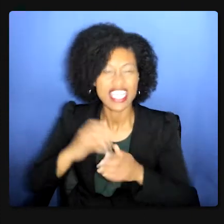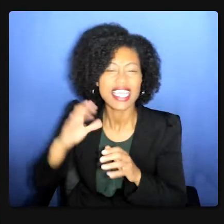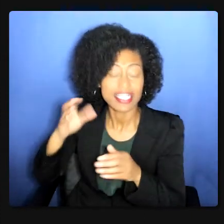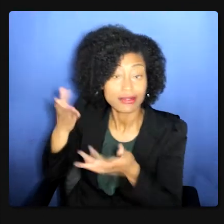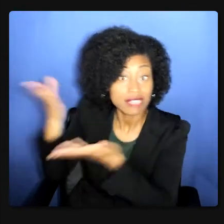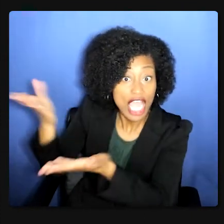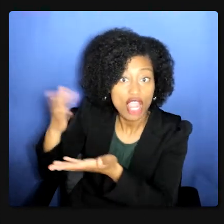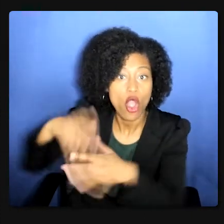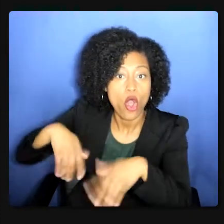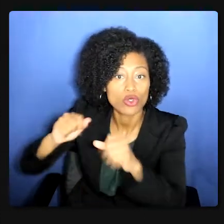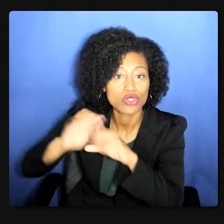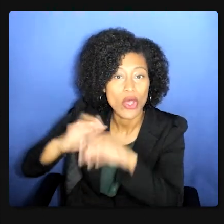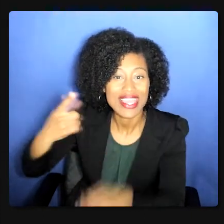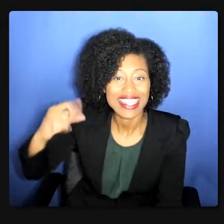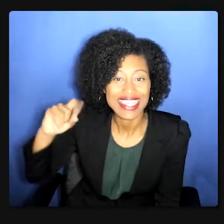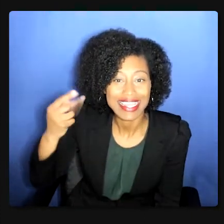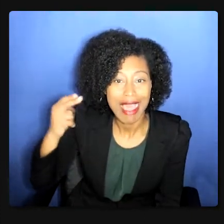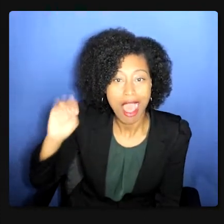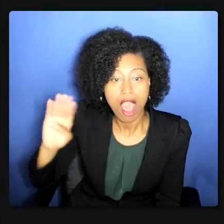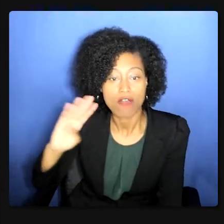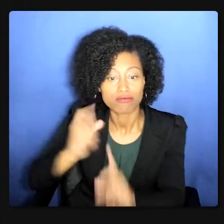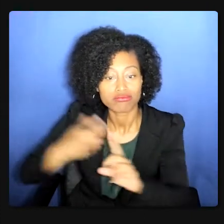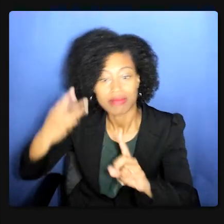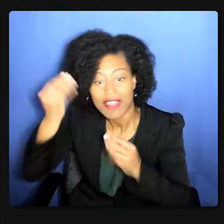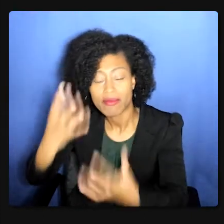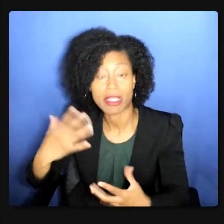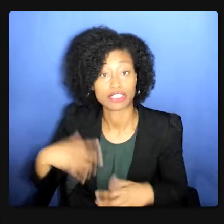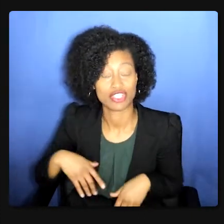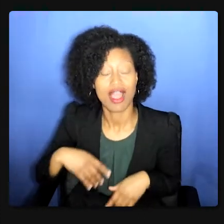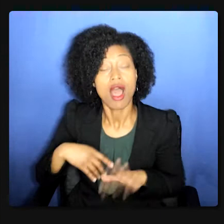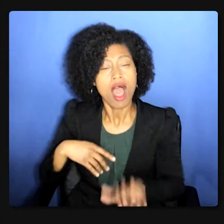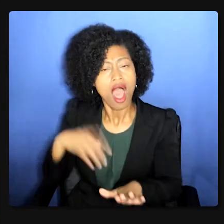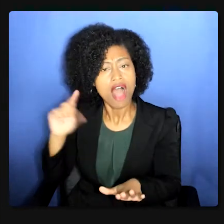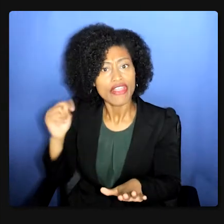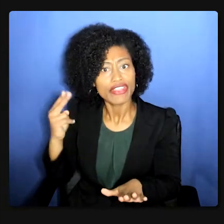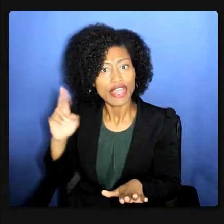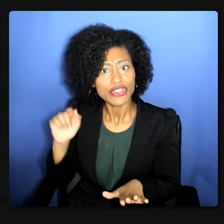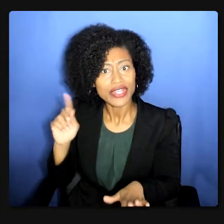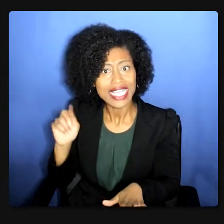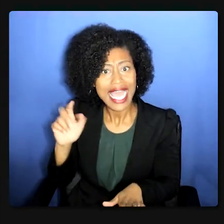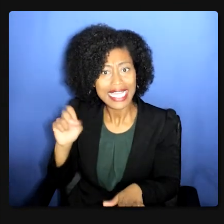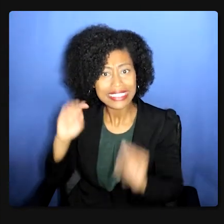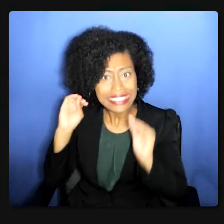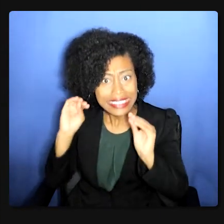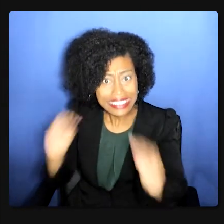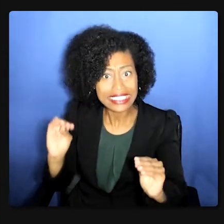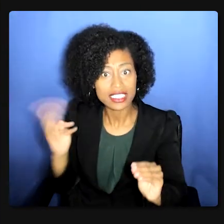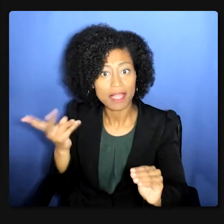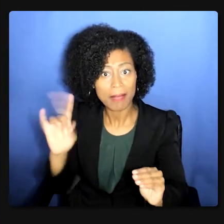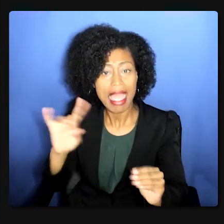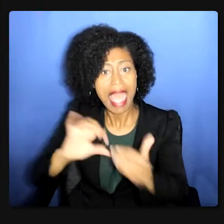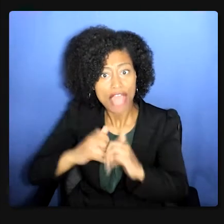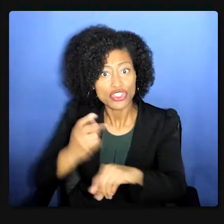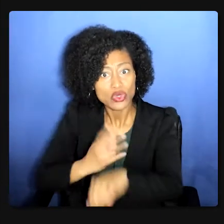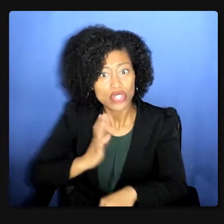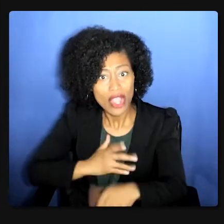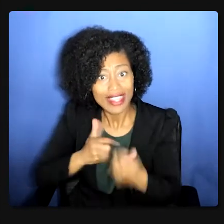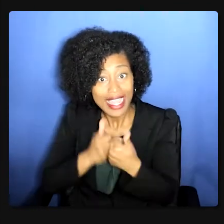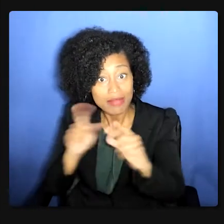it's an operator that basically can do all those things. [Amie] Yeah, so essentially Thundernetes teaches Kubernetes specifically how to use our game servers.